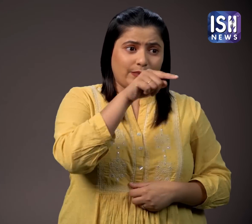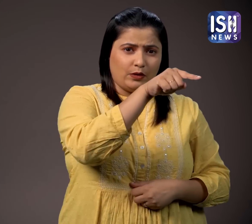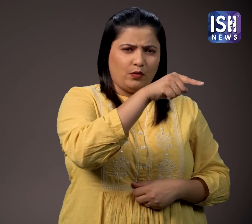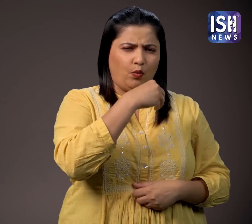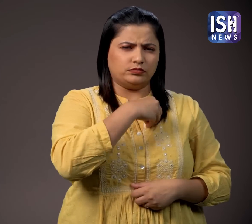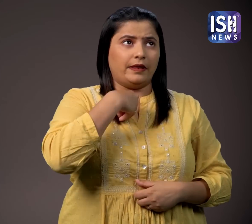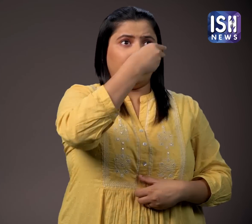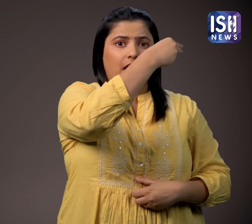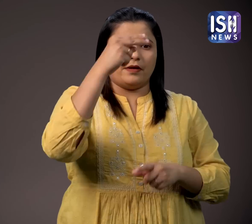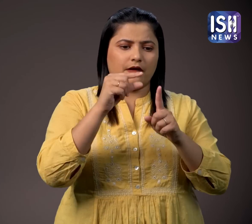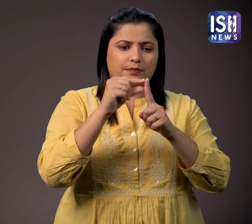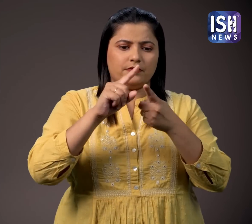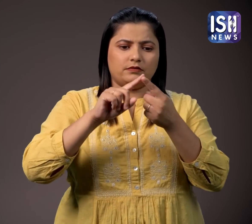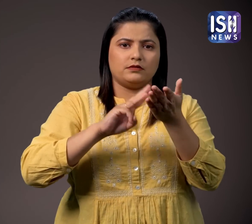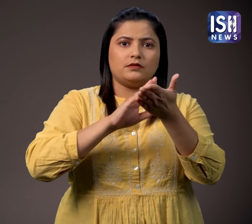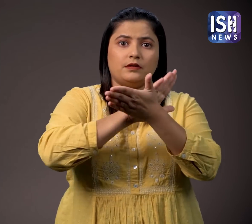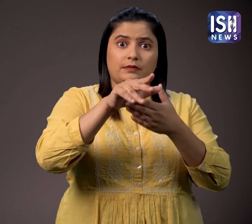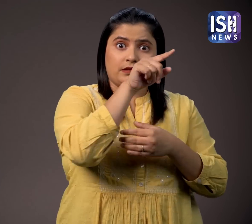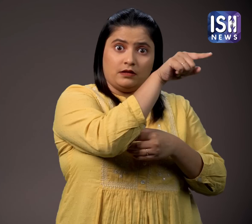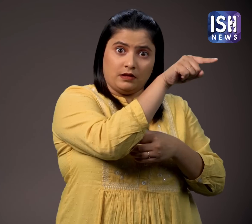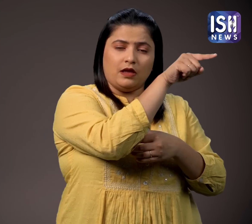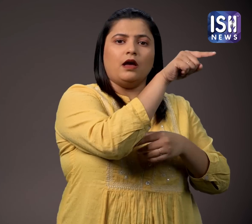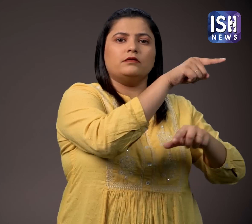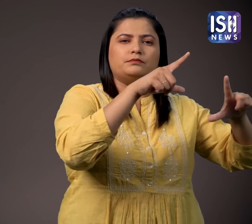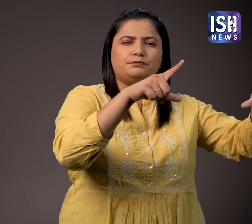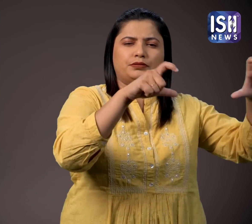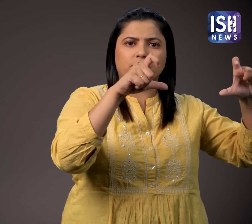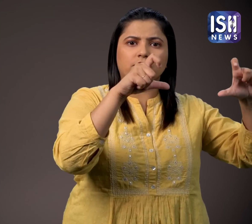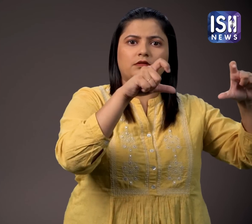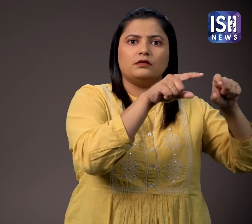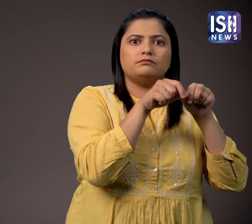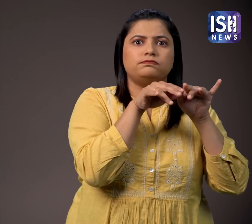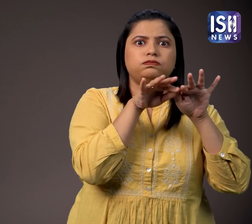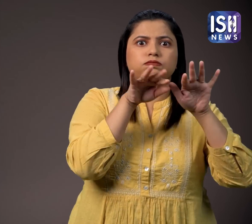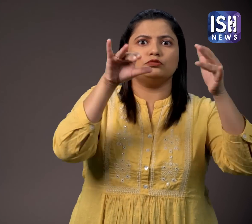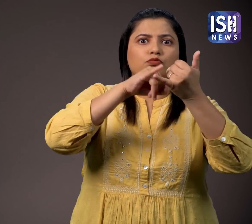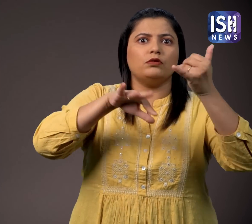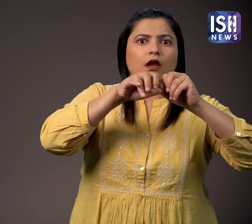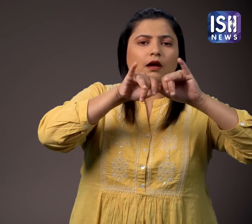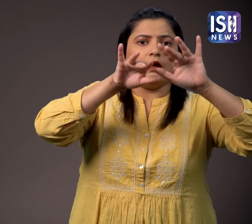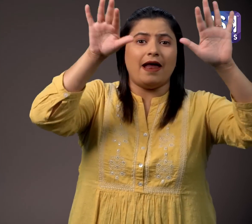The fake report shows the medical of Imran Khan done by Pak Emirates Military Hospital (PEMH).